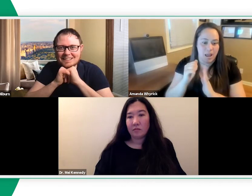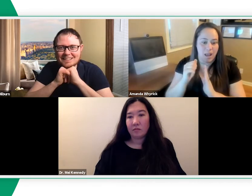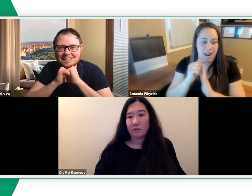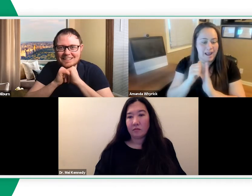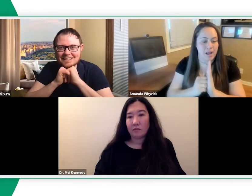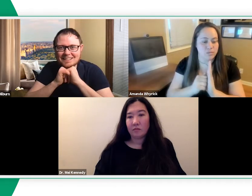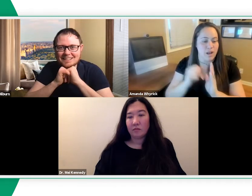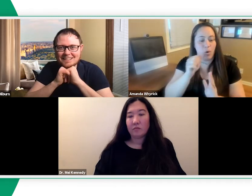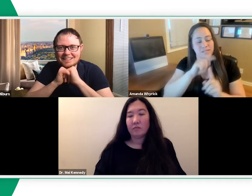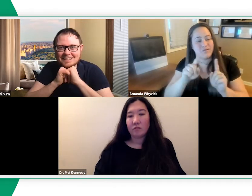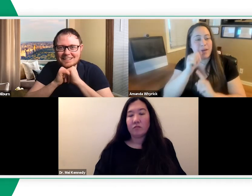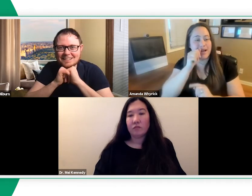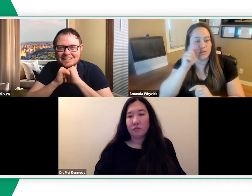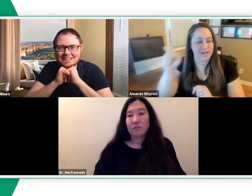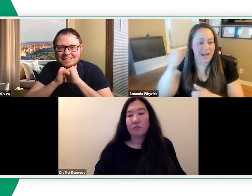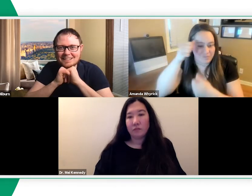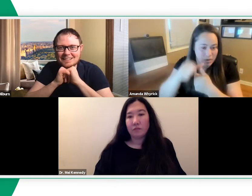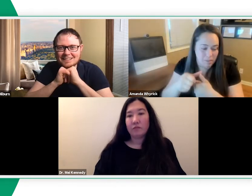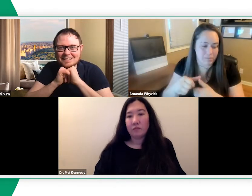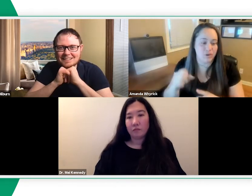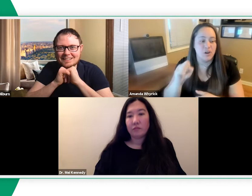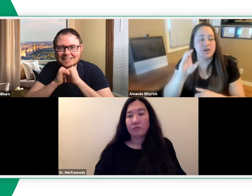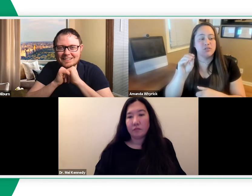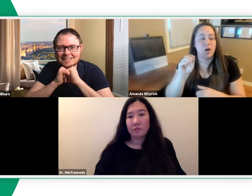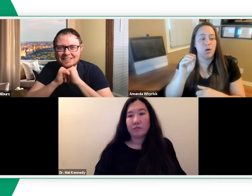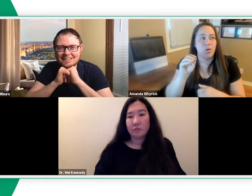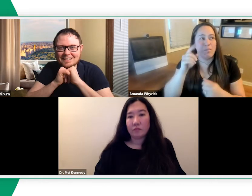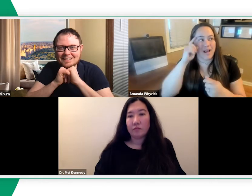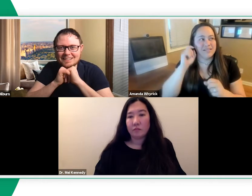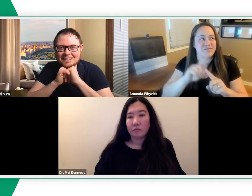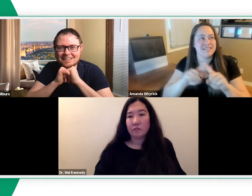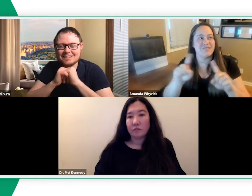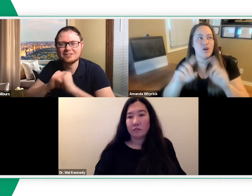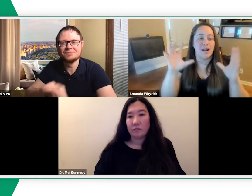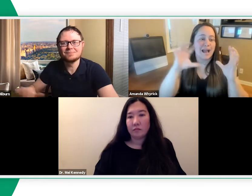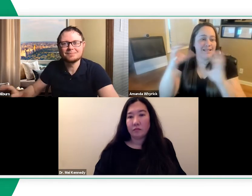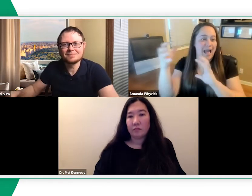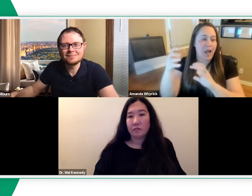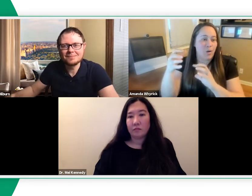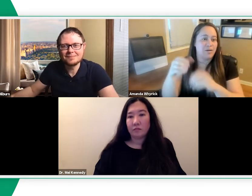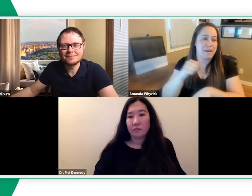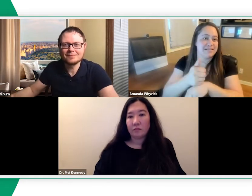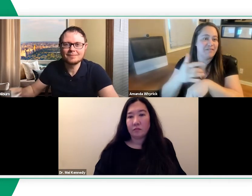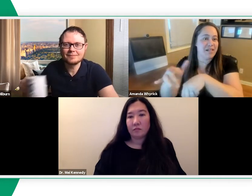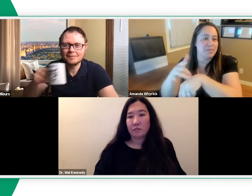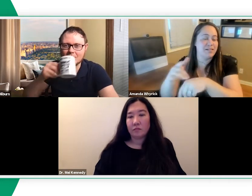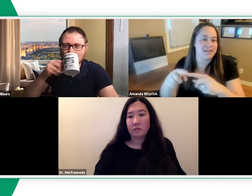passwords they have to remember. So, because of the different cloud-based availability